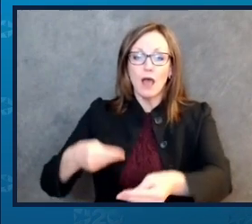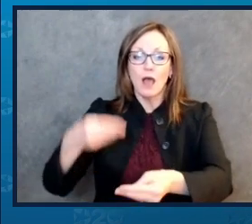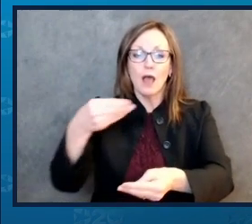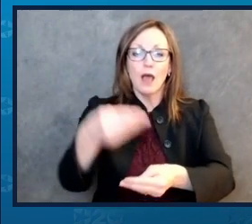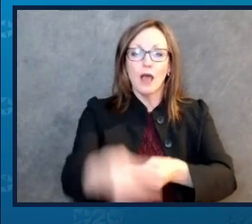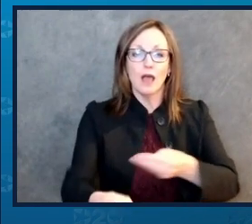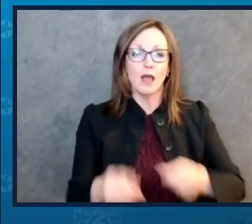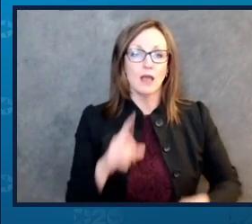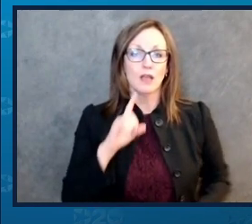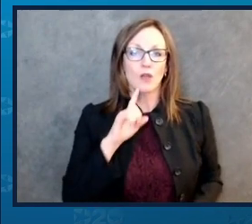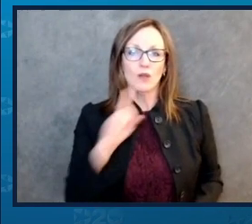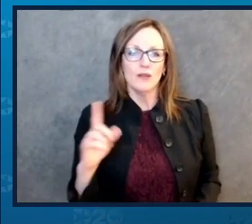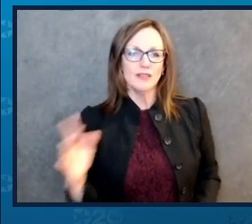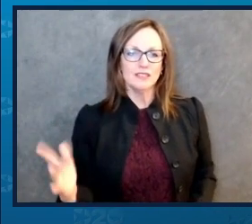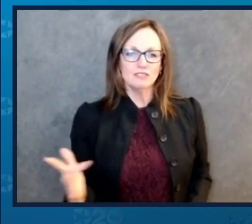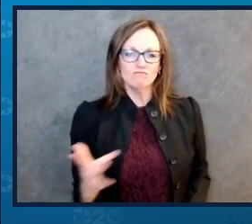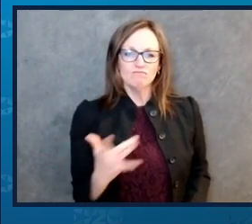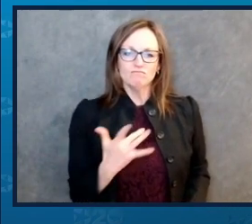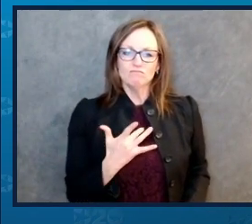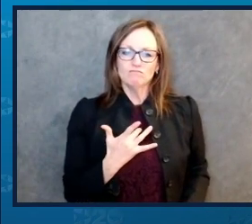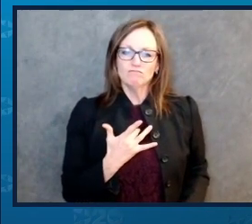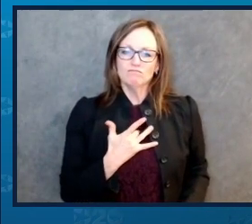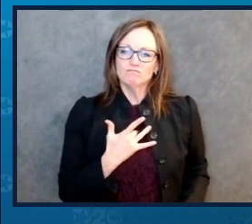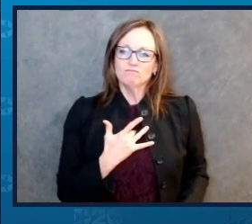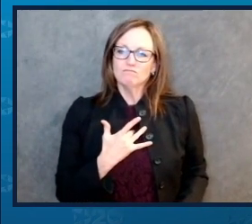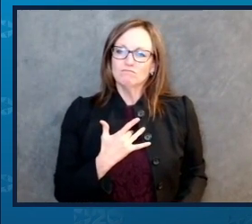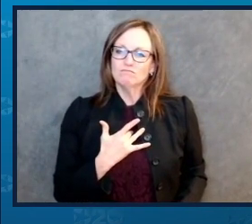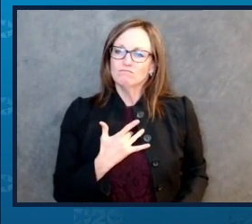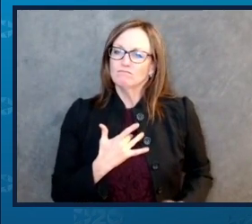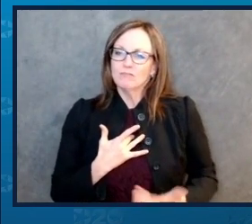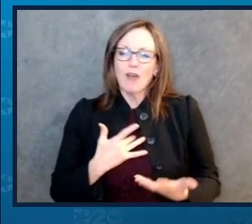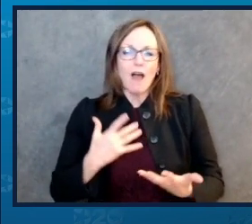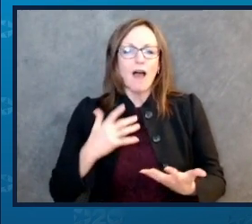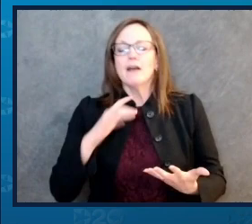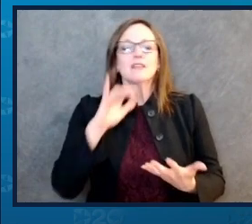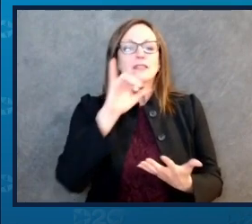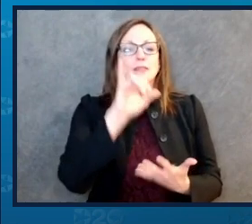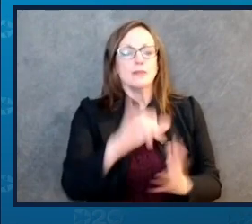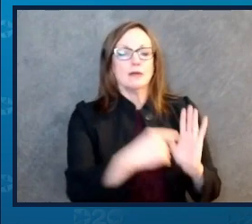GREAT MIGRATION NORTH THAT HAS PLAYED A DESIGN DEFINING ROLE IN